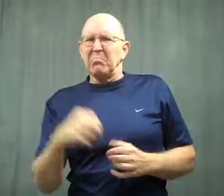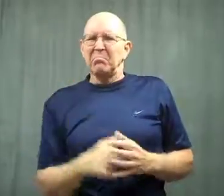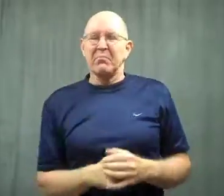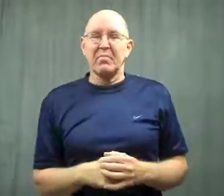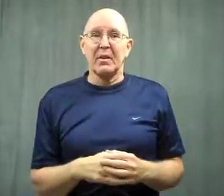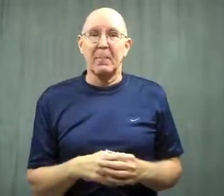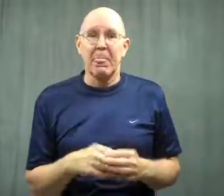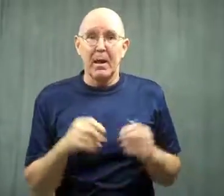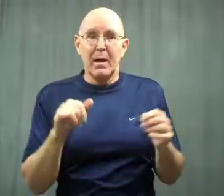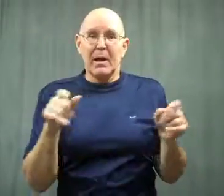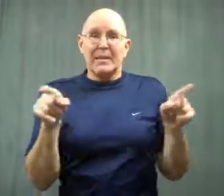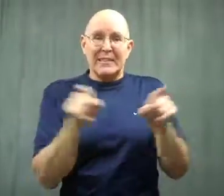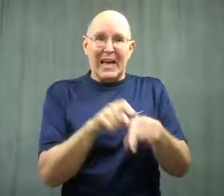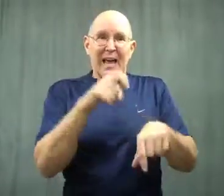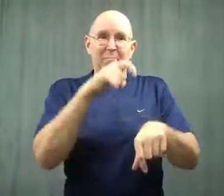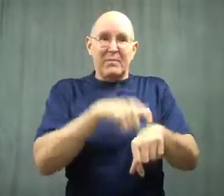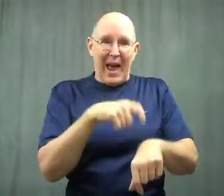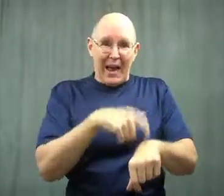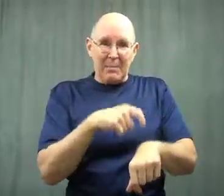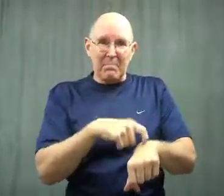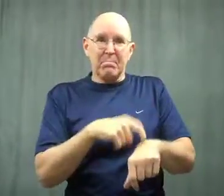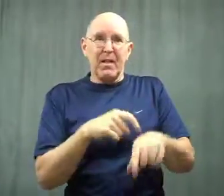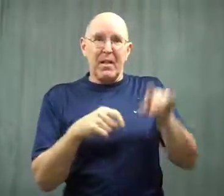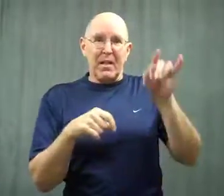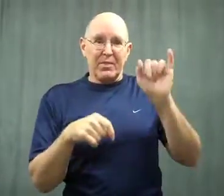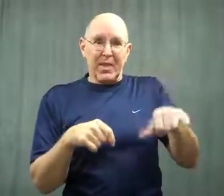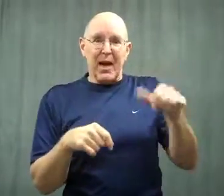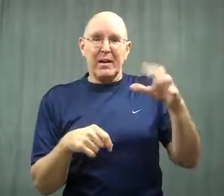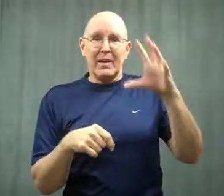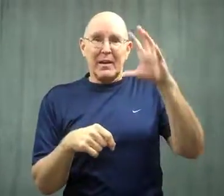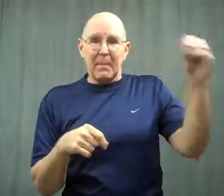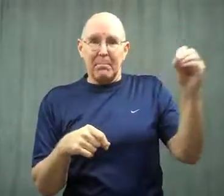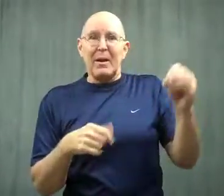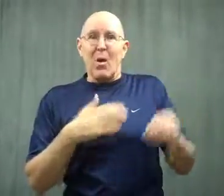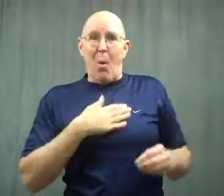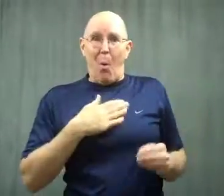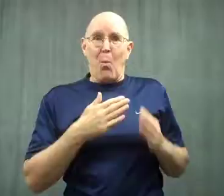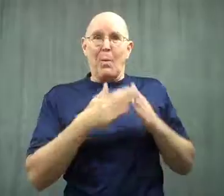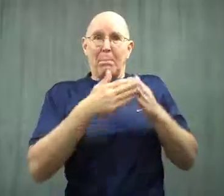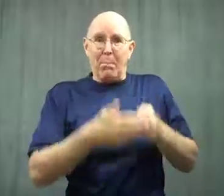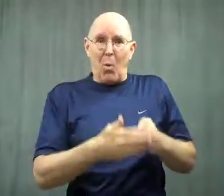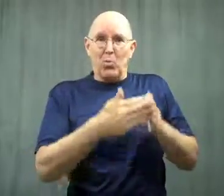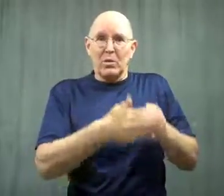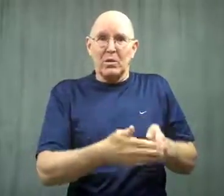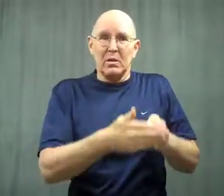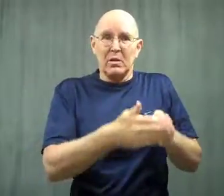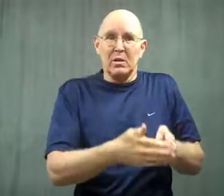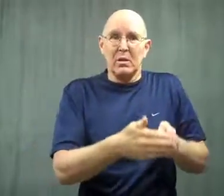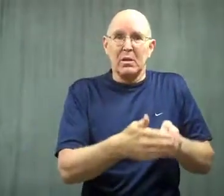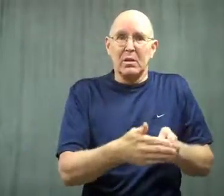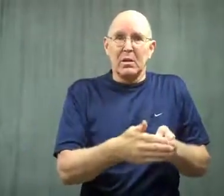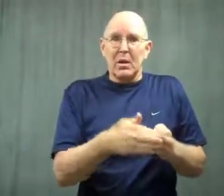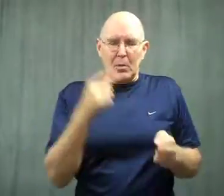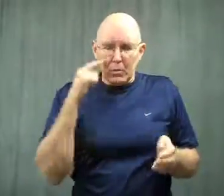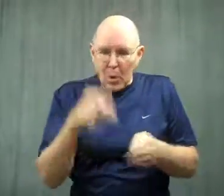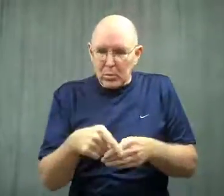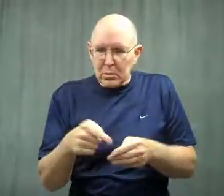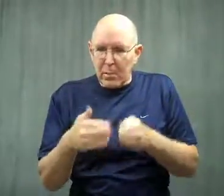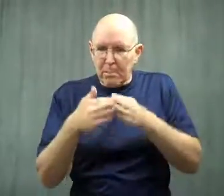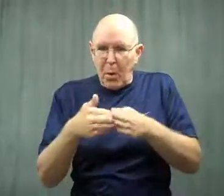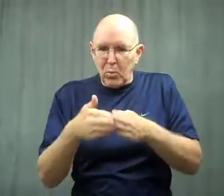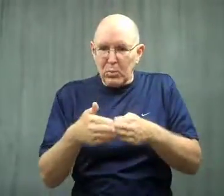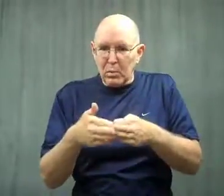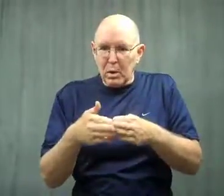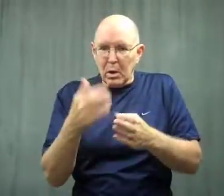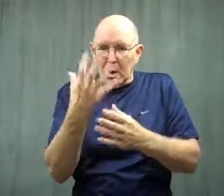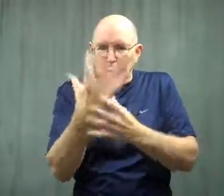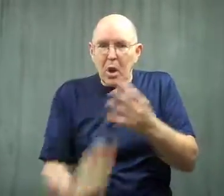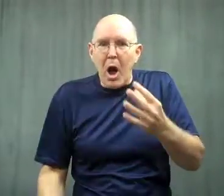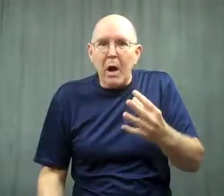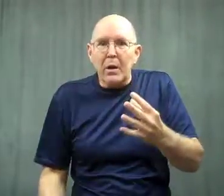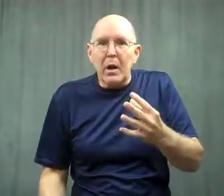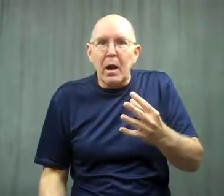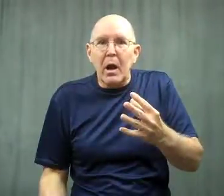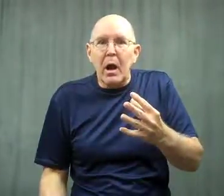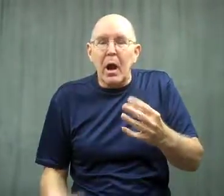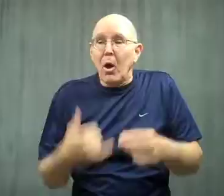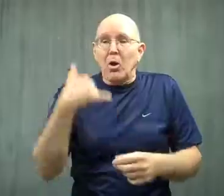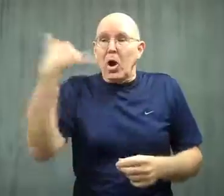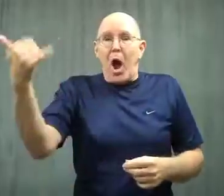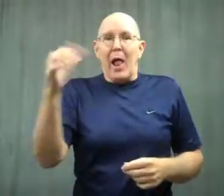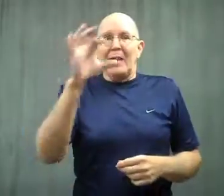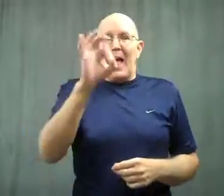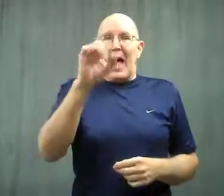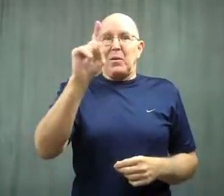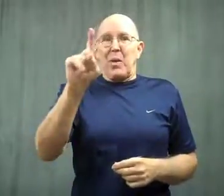Around the same time, the seafood company realized the boat was missing.